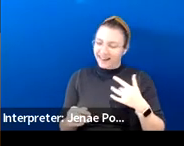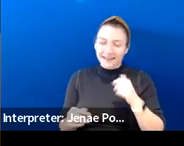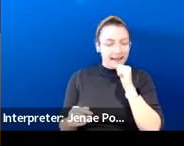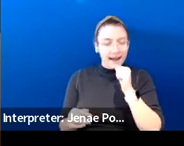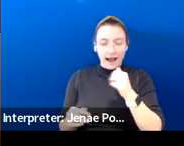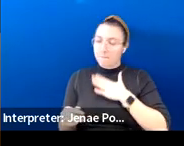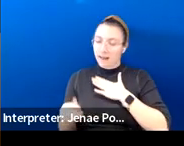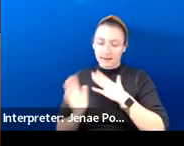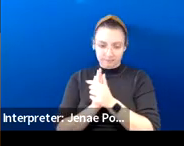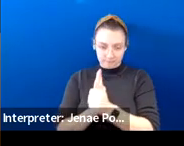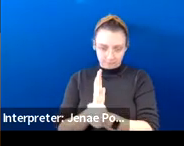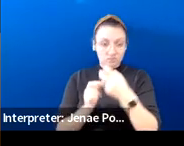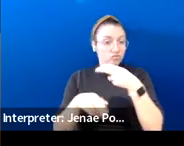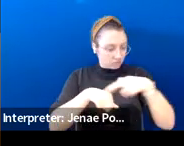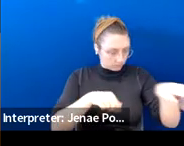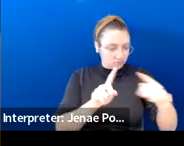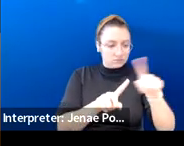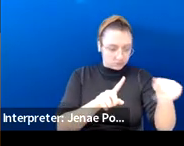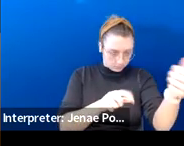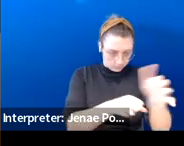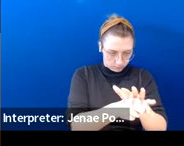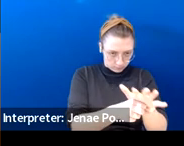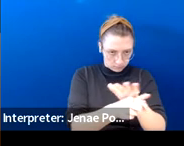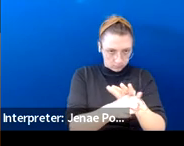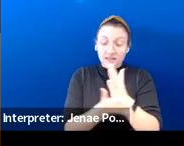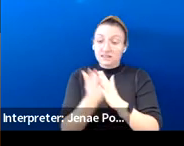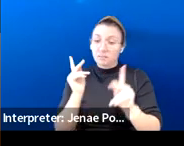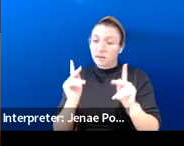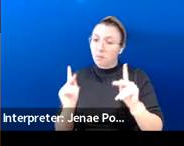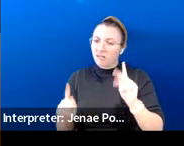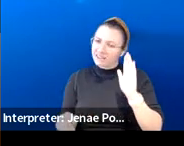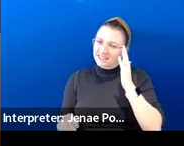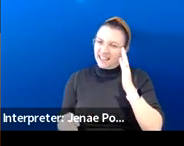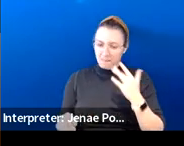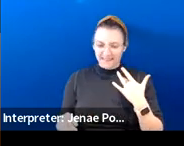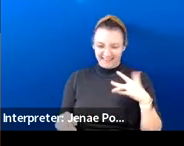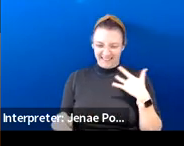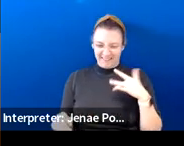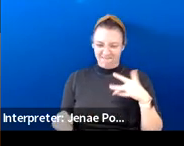And I know for a lot of people, it may seem like it's a touchy subject especially it comes to mental.